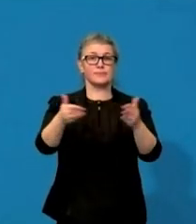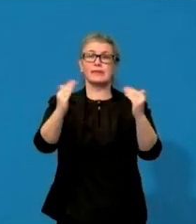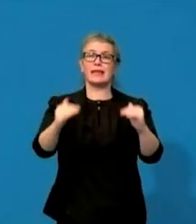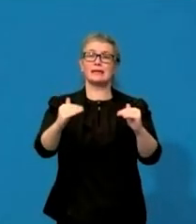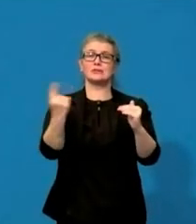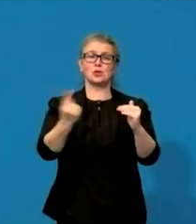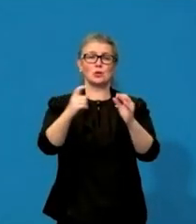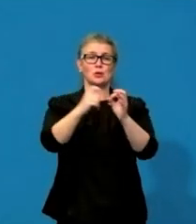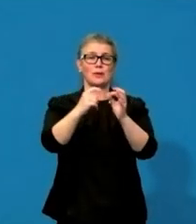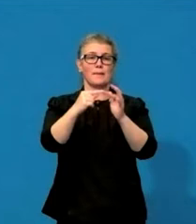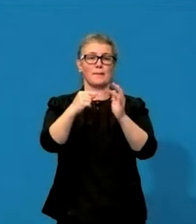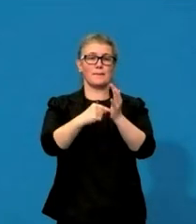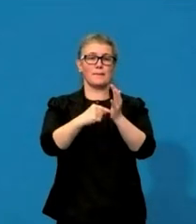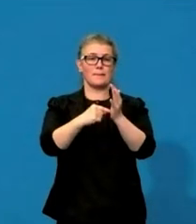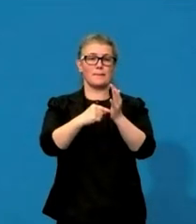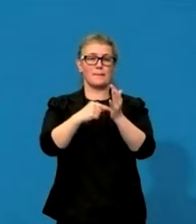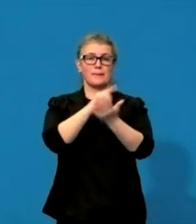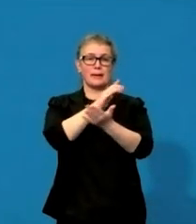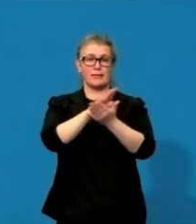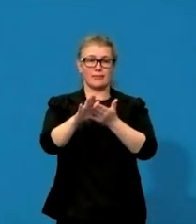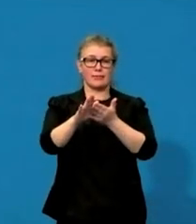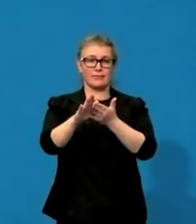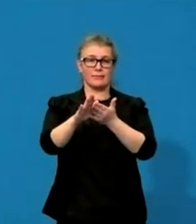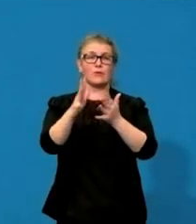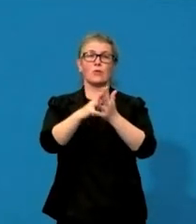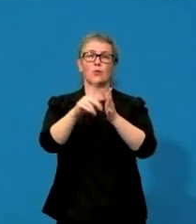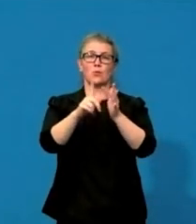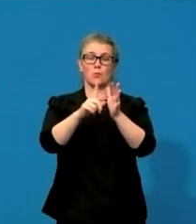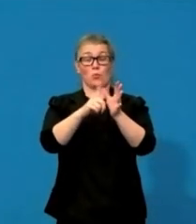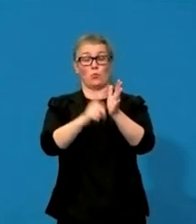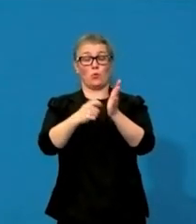Beth has been the Public Guardian and Trustee of the Northern Territory since 2016.